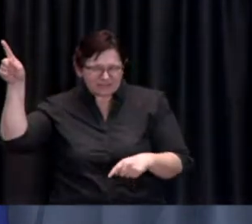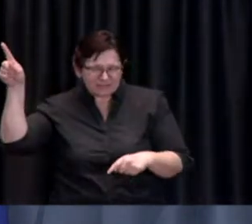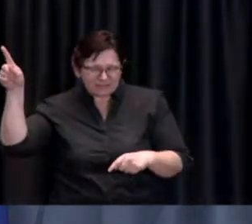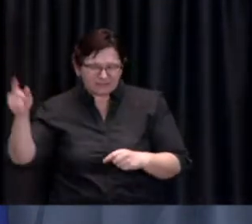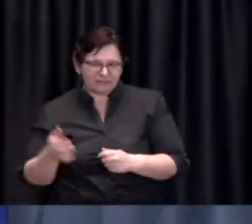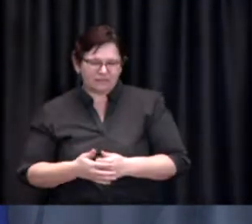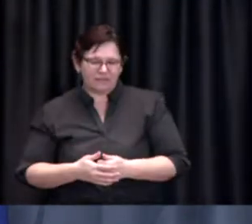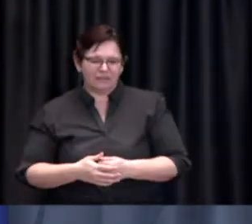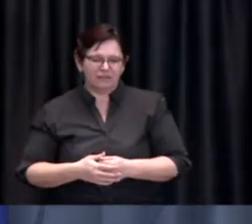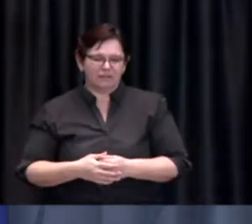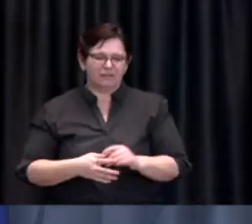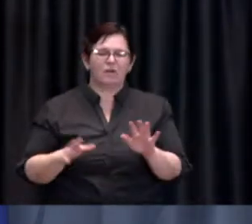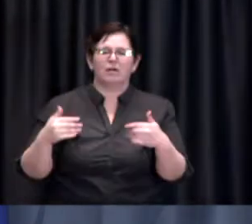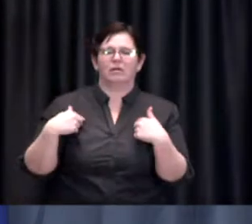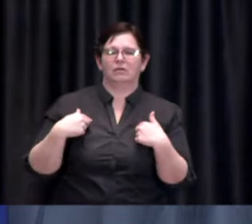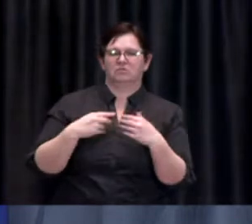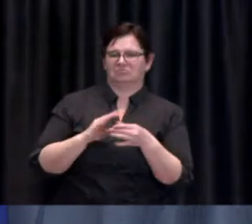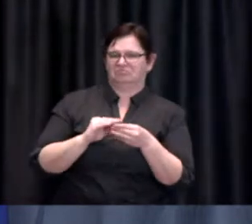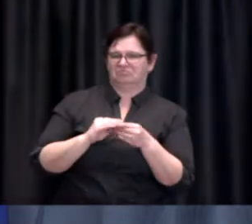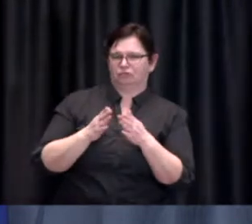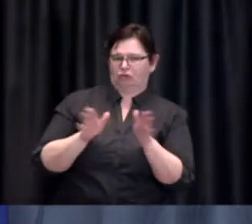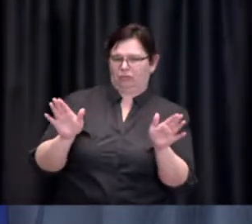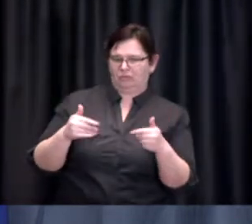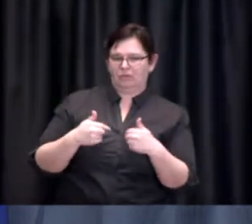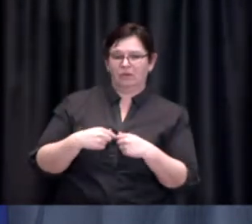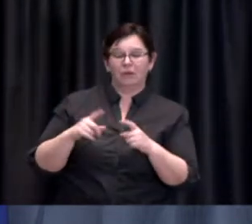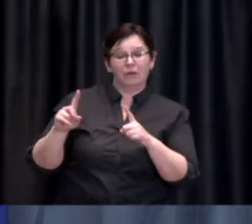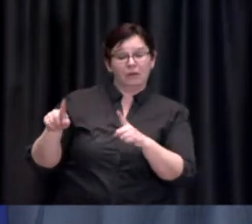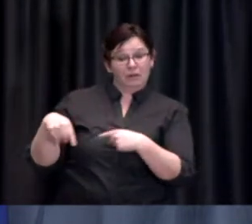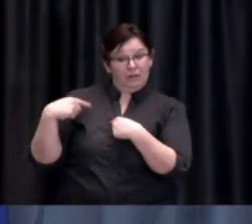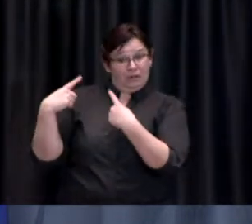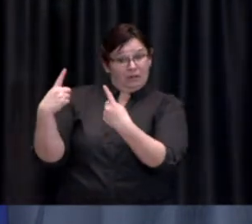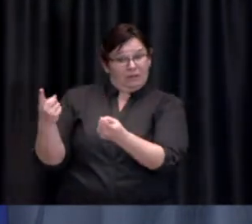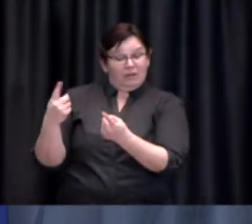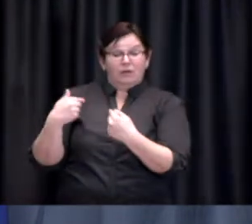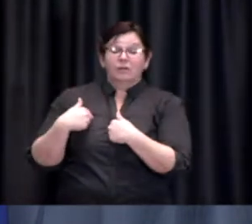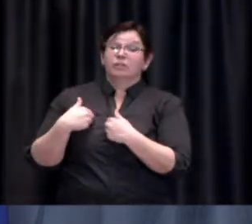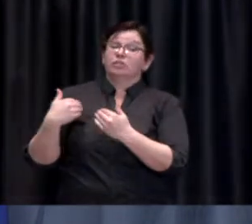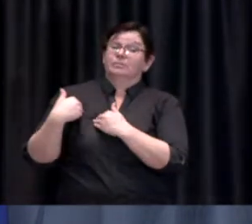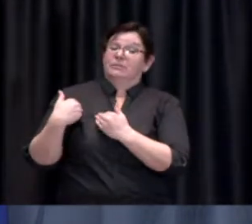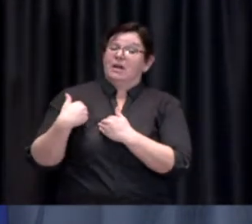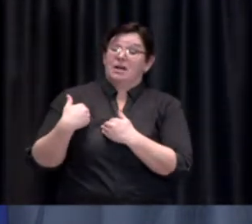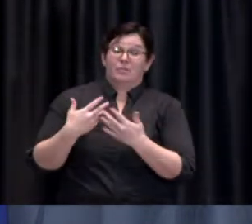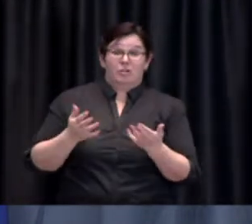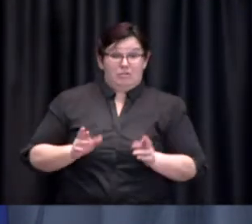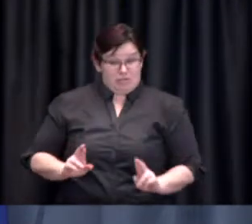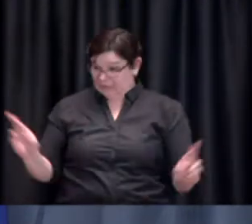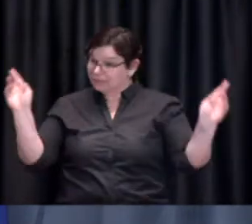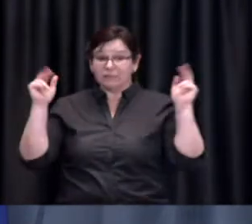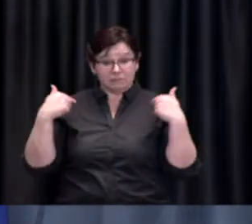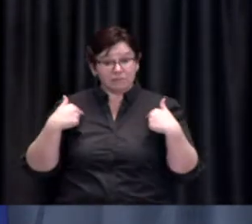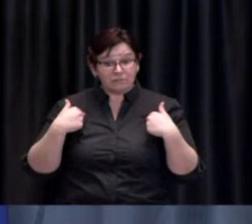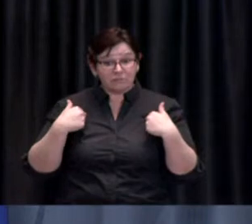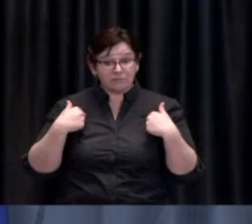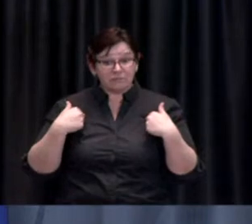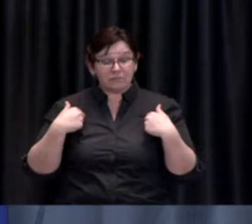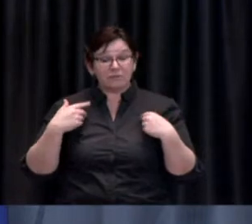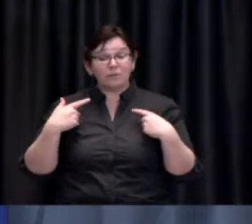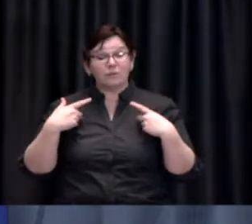we have said from the beginning that we'll be ready to carry out our responsibility but let's look at how this thing is structured. We are partners with the Province of Ontario